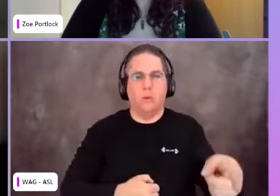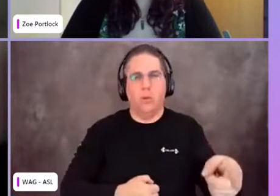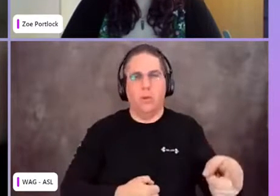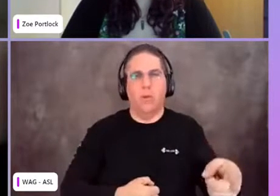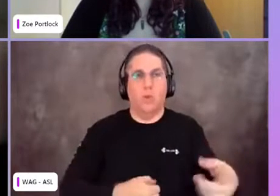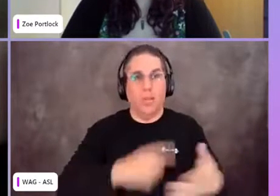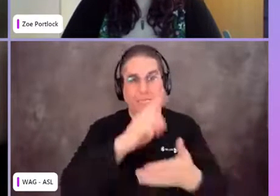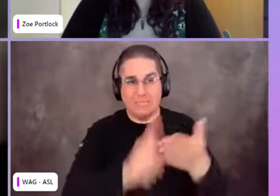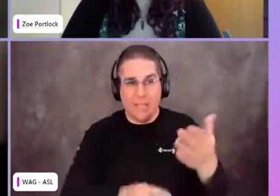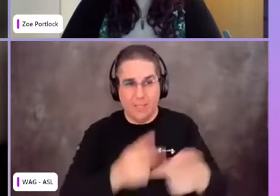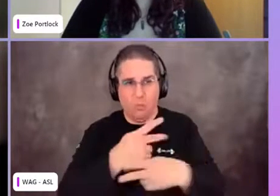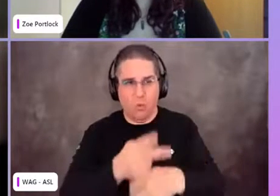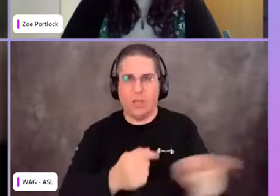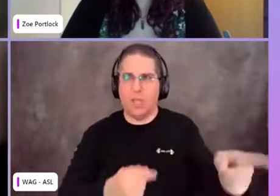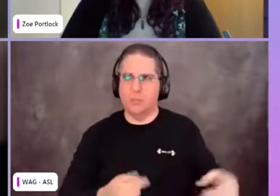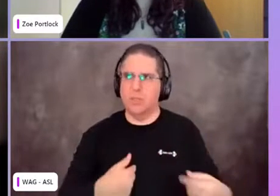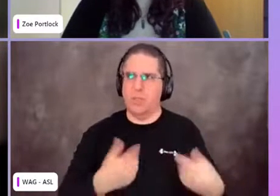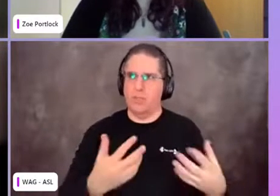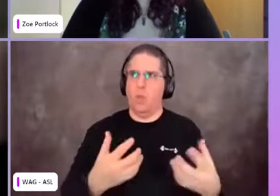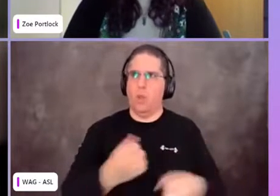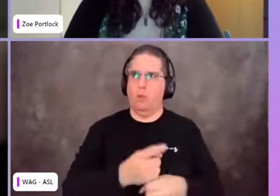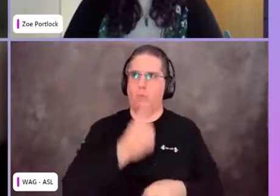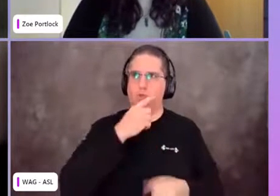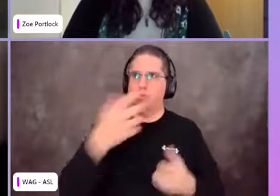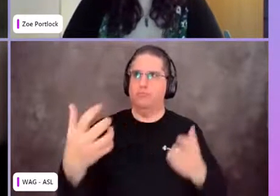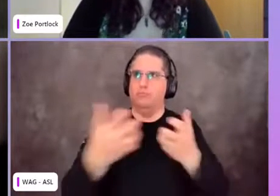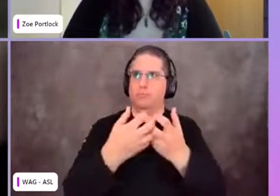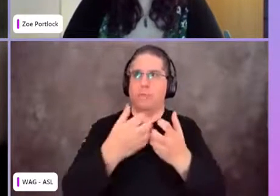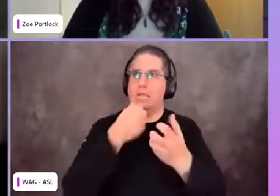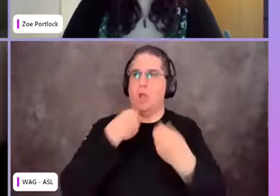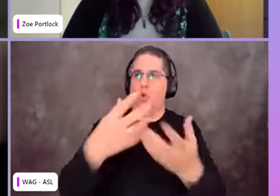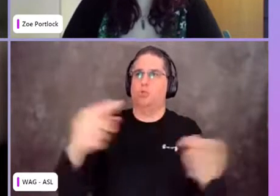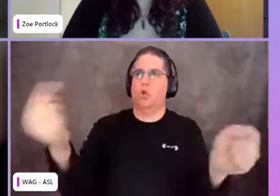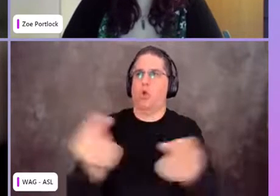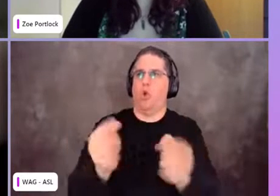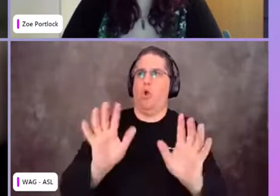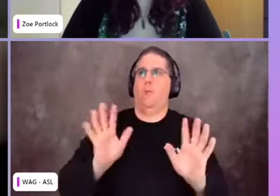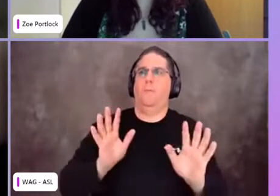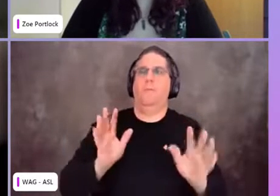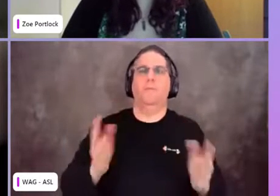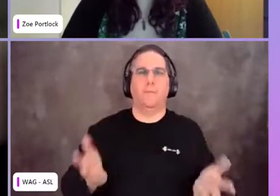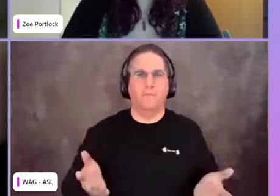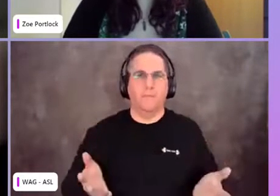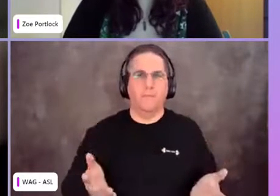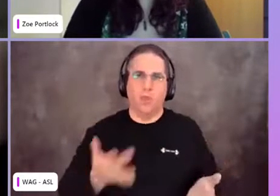the leadership level come up but in the level of people who are implementing the code and who are designing the product